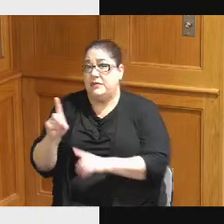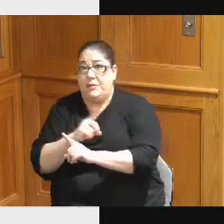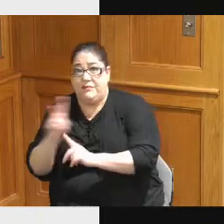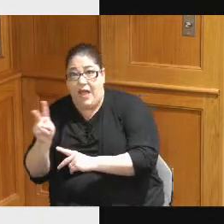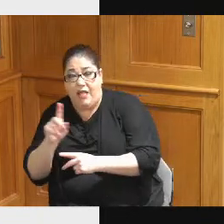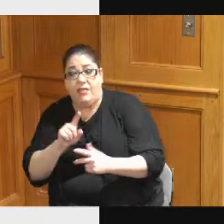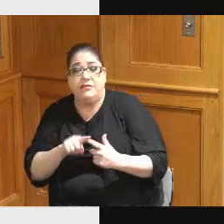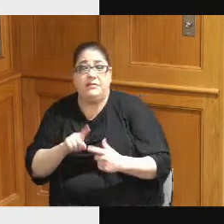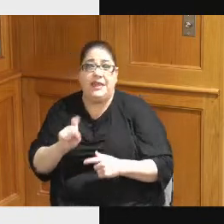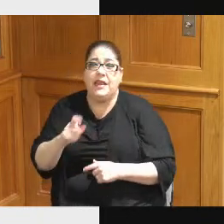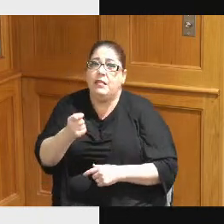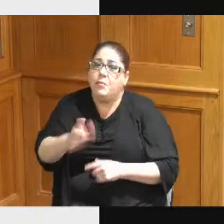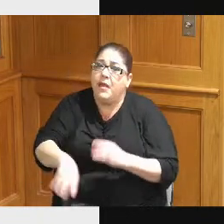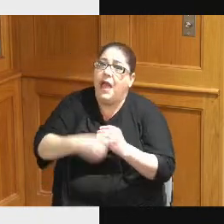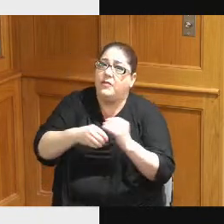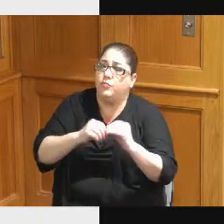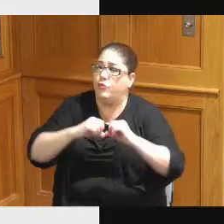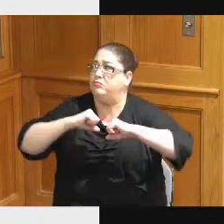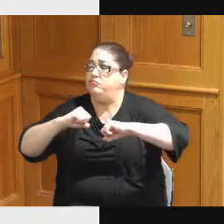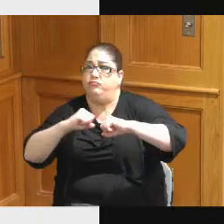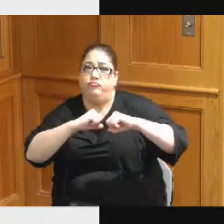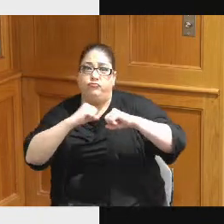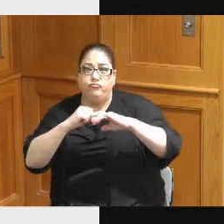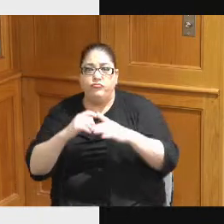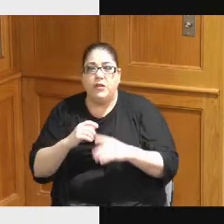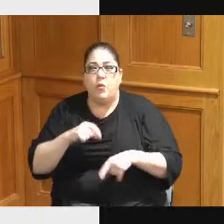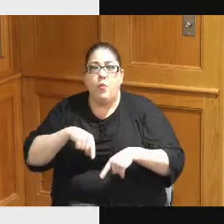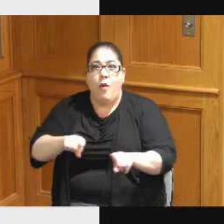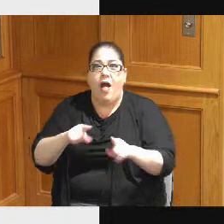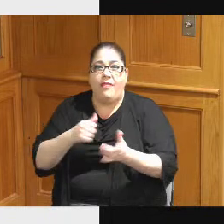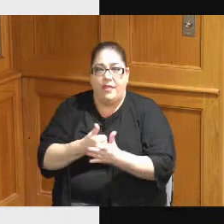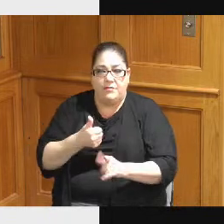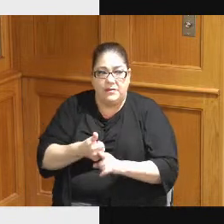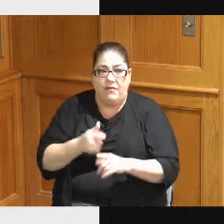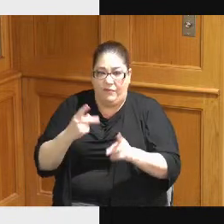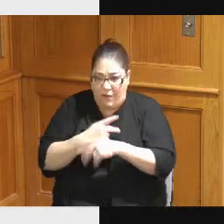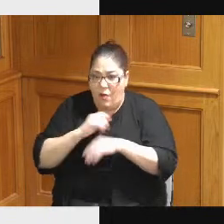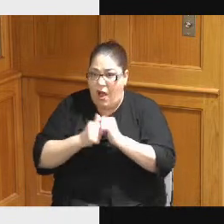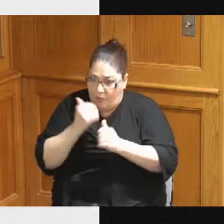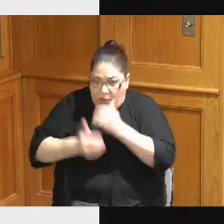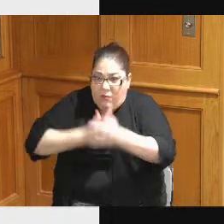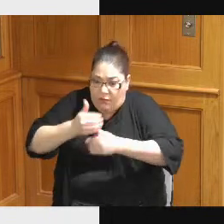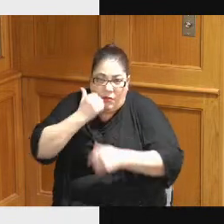who need a little more security while they're getting back on their feet and also people who